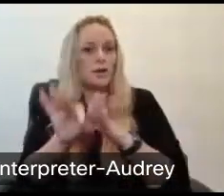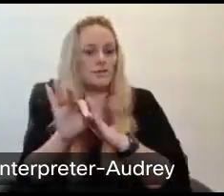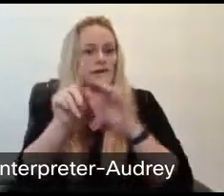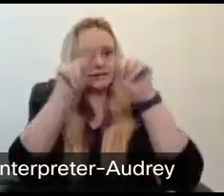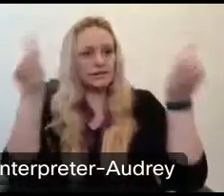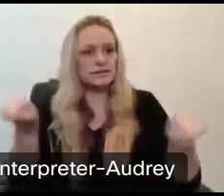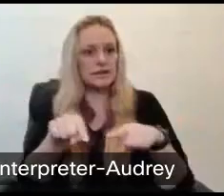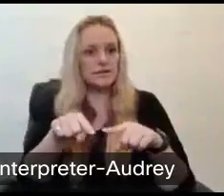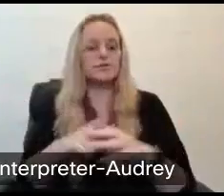Okay.